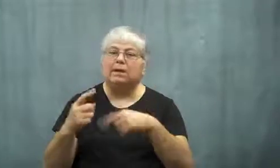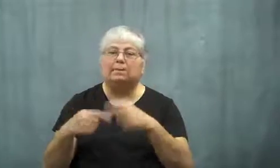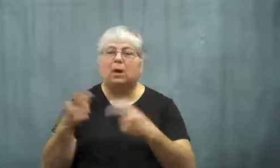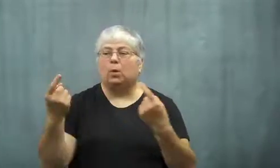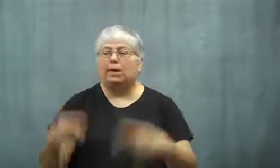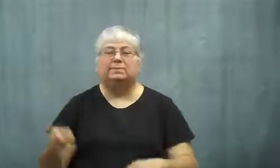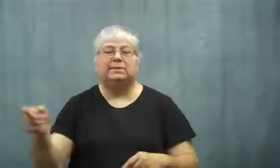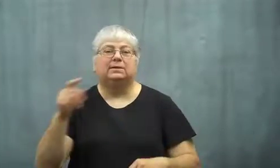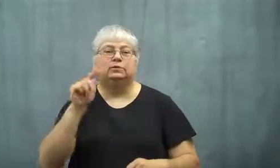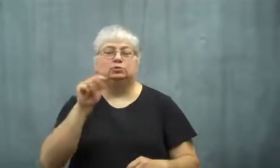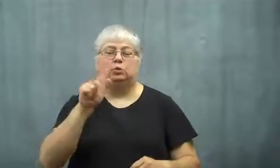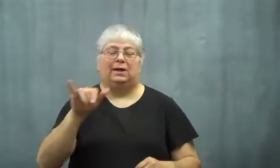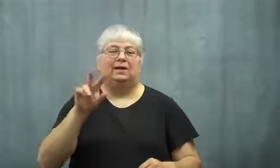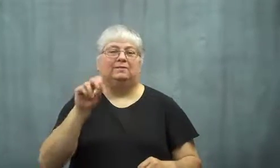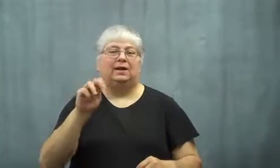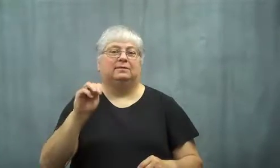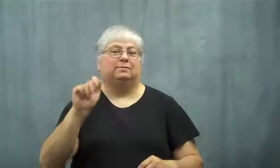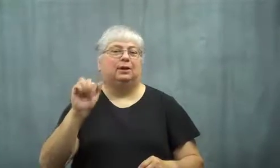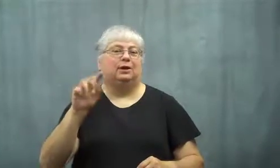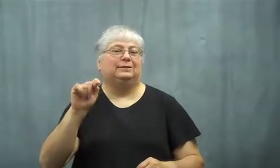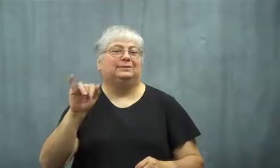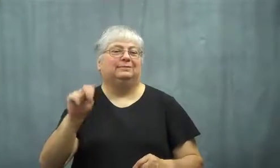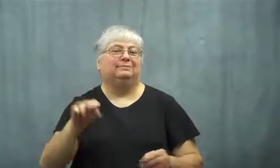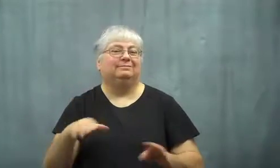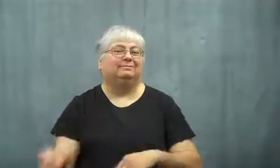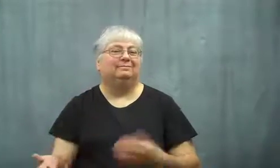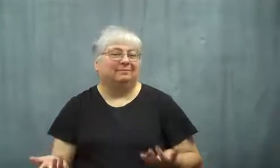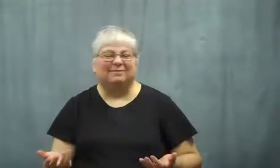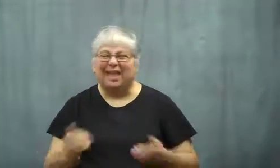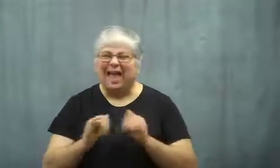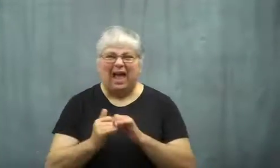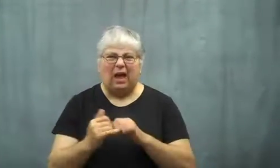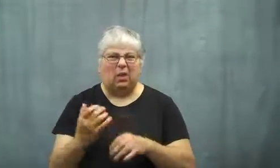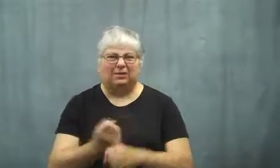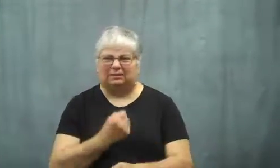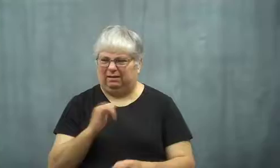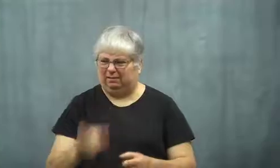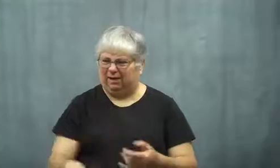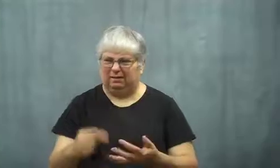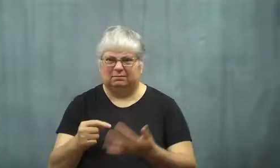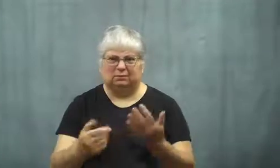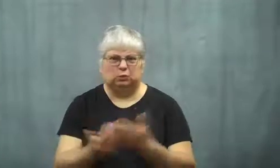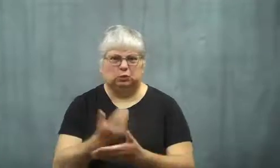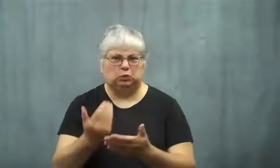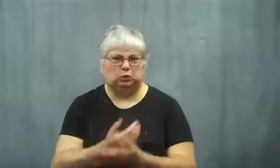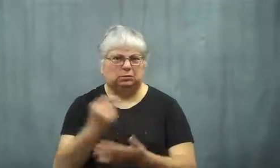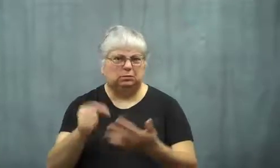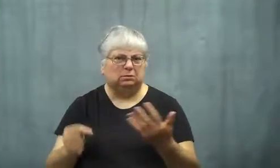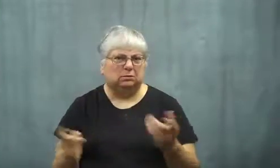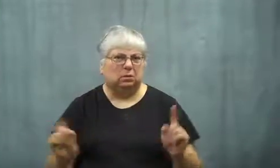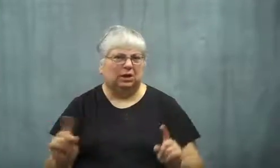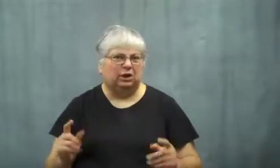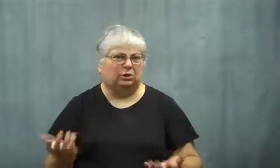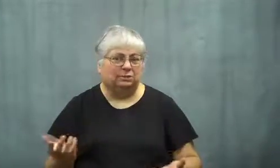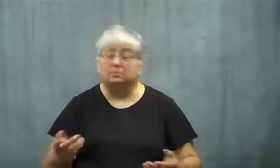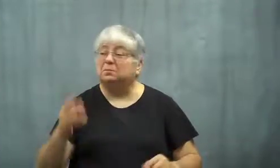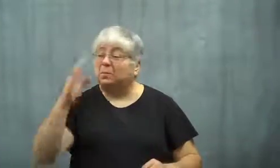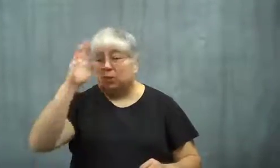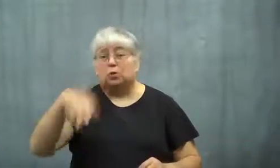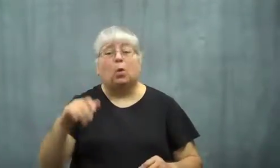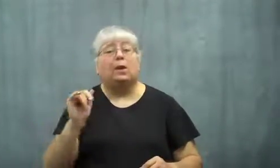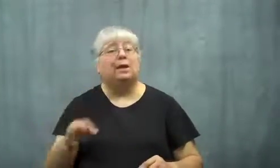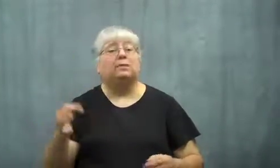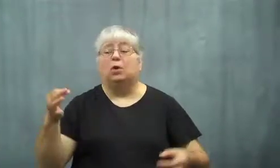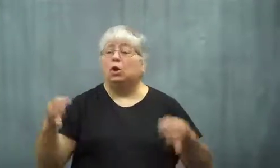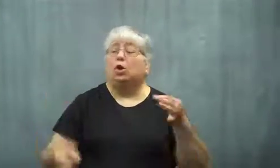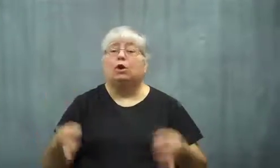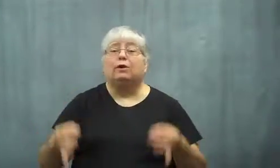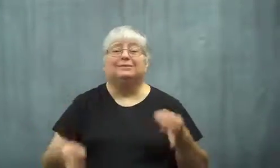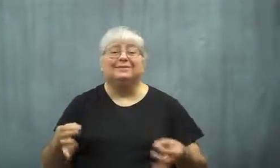About the Trayvon Martin case.